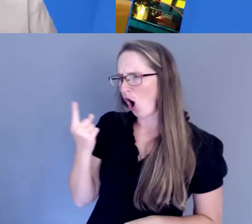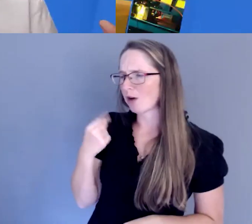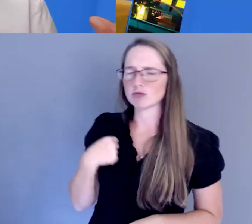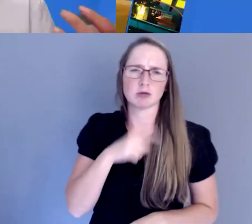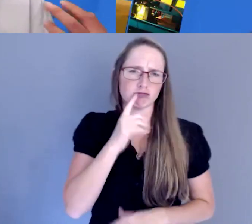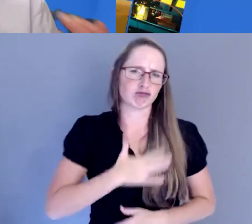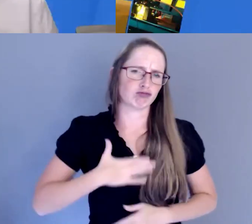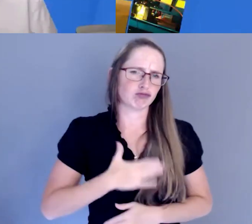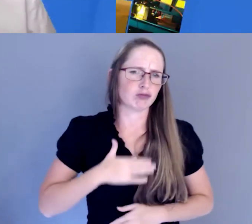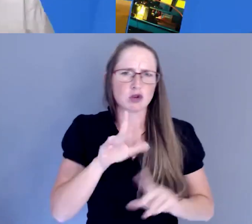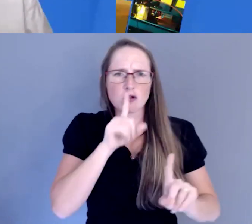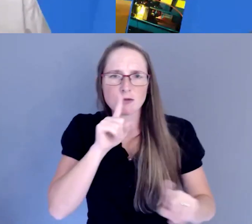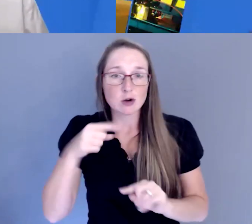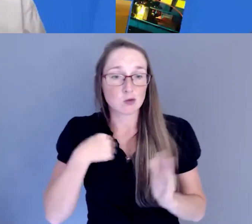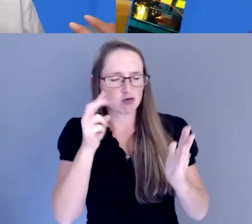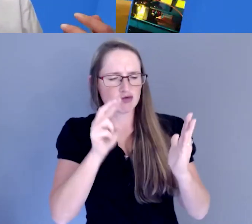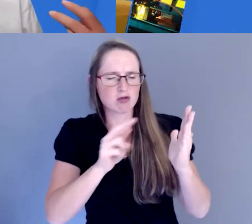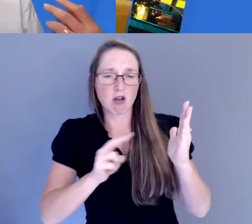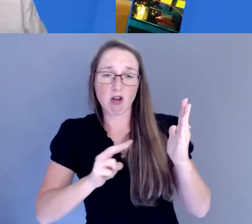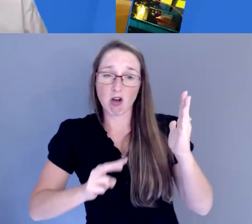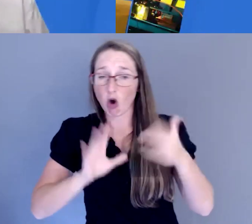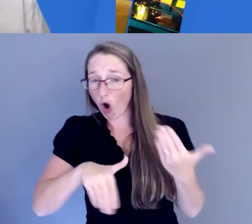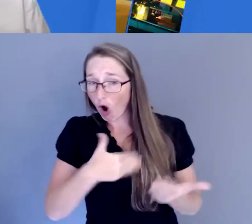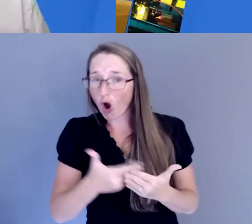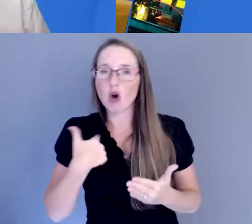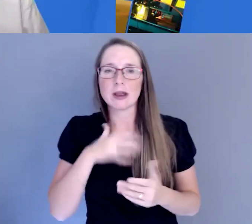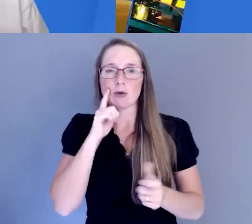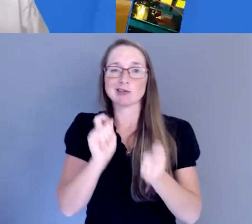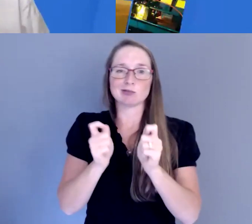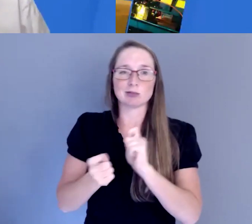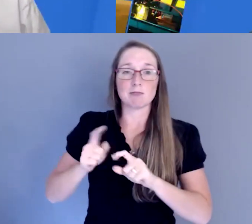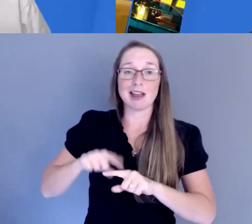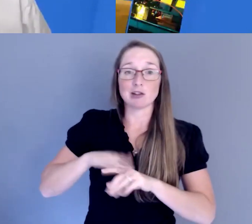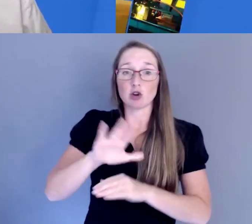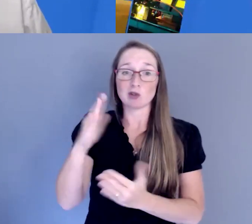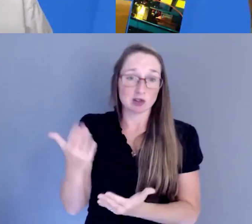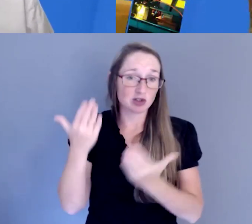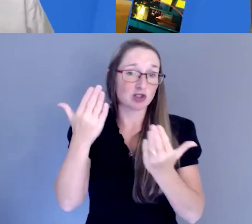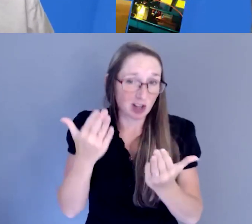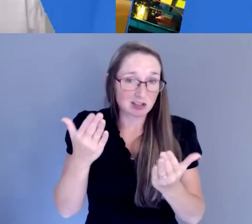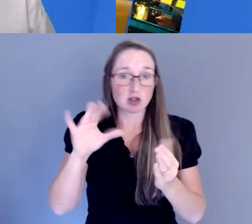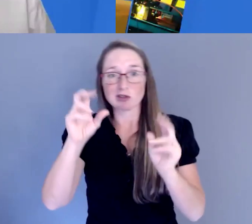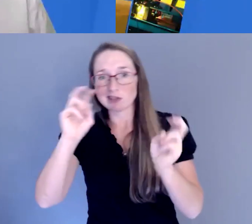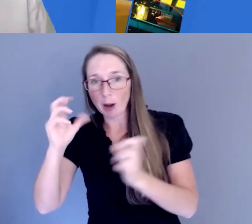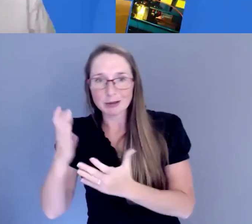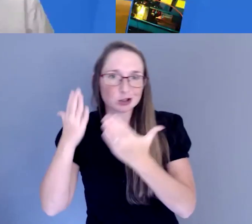We read all of them. We make changes based on your suggests, topic suggestions, and so forth.